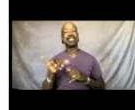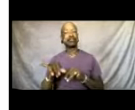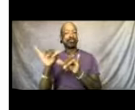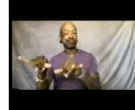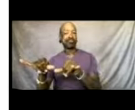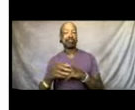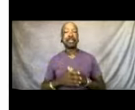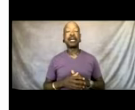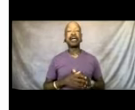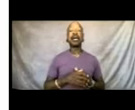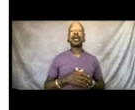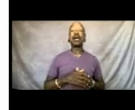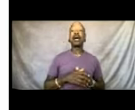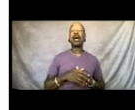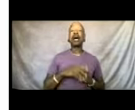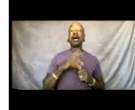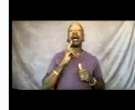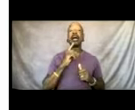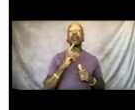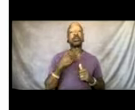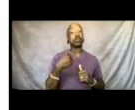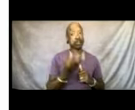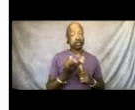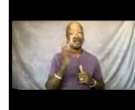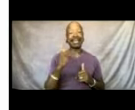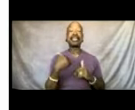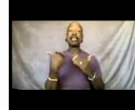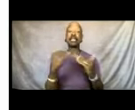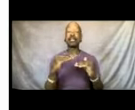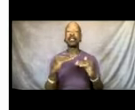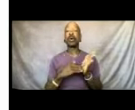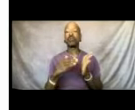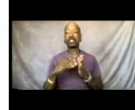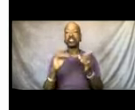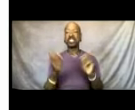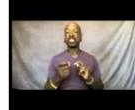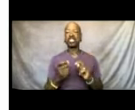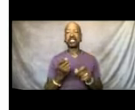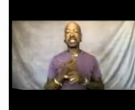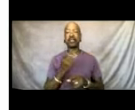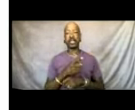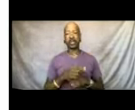Those are not changing by virtue of this assess limit